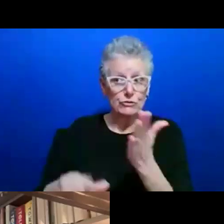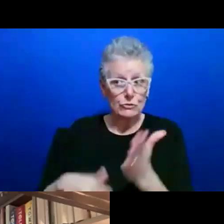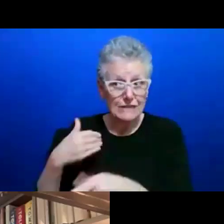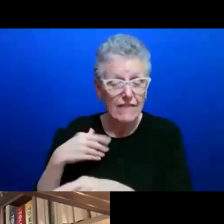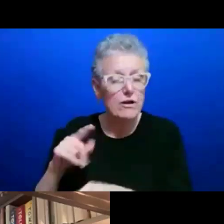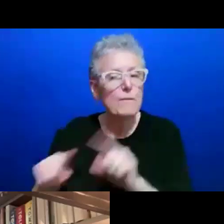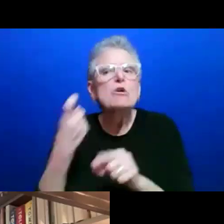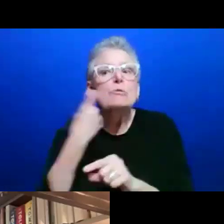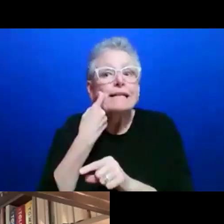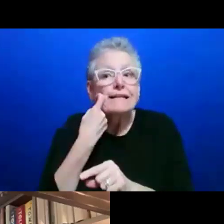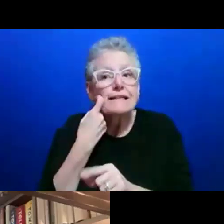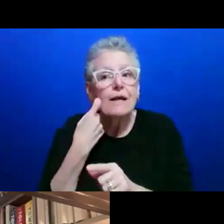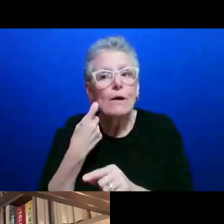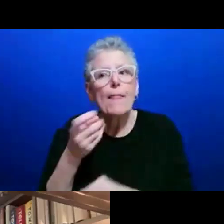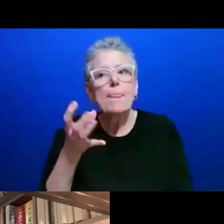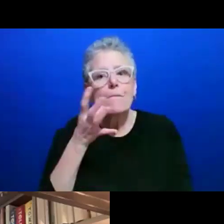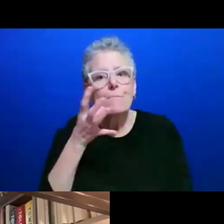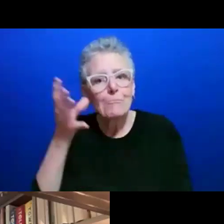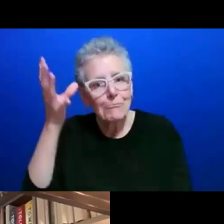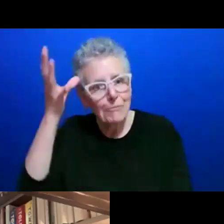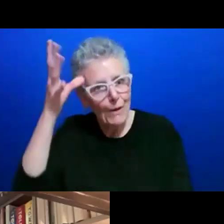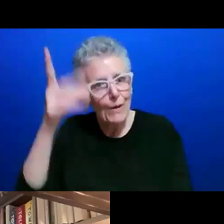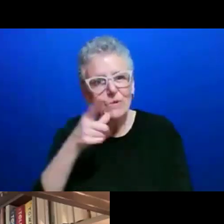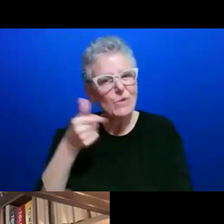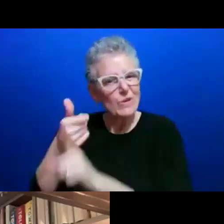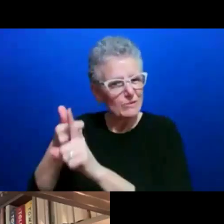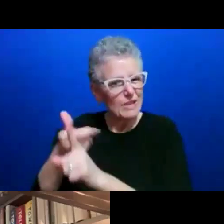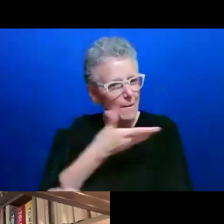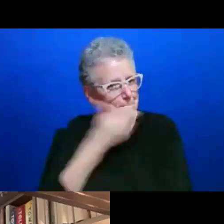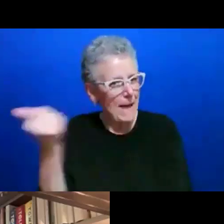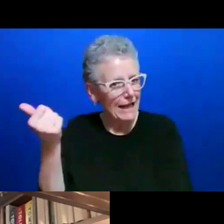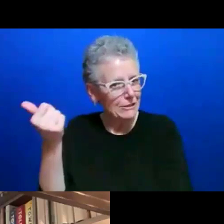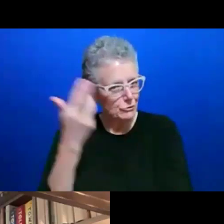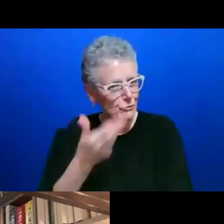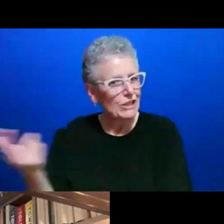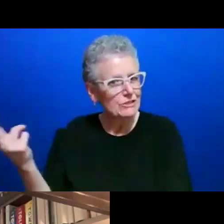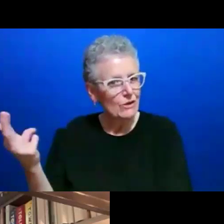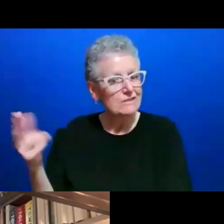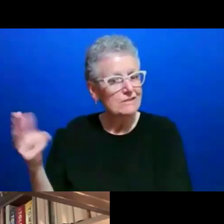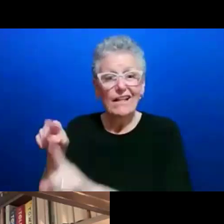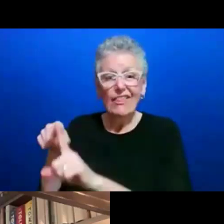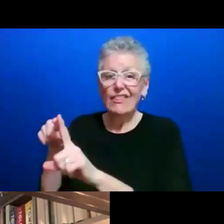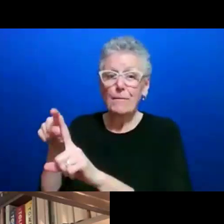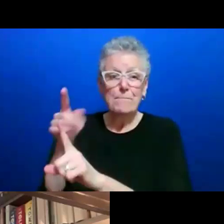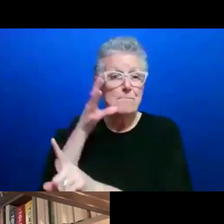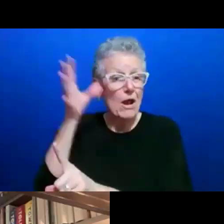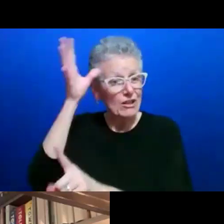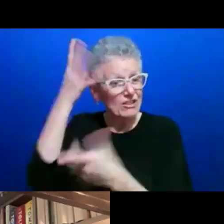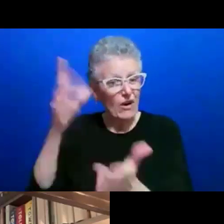it's actually been the parents that have been my best resource. They've already done the research for their student.